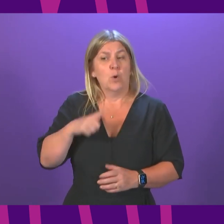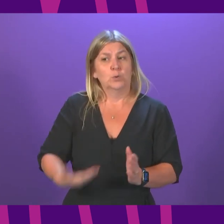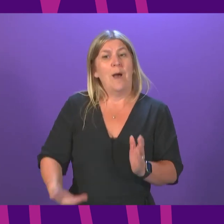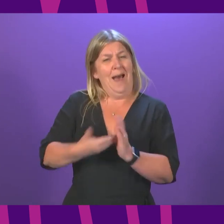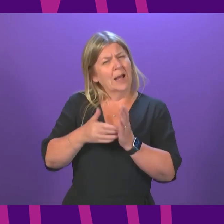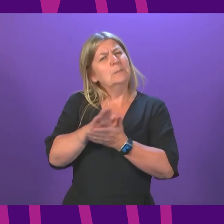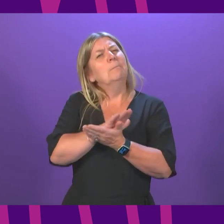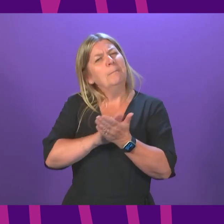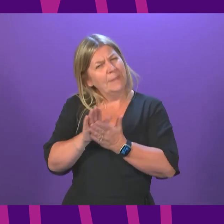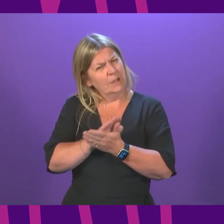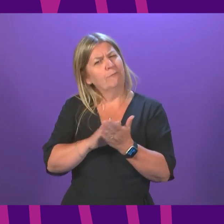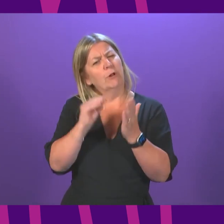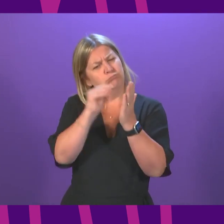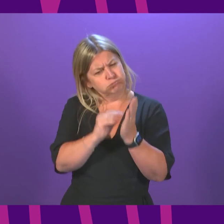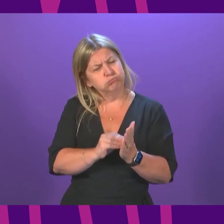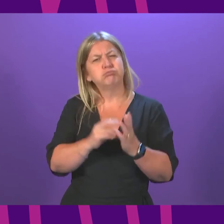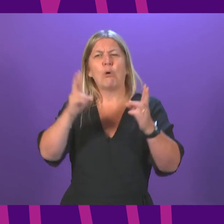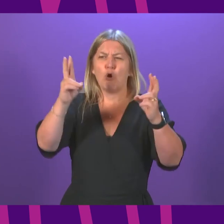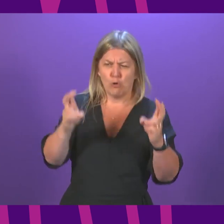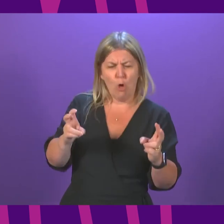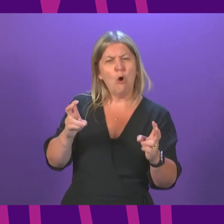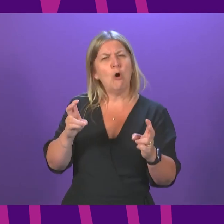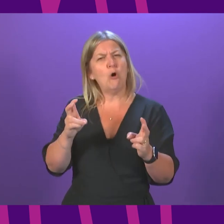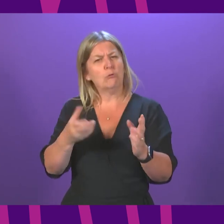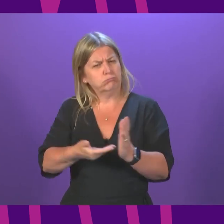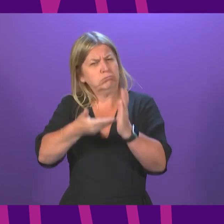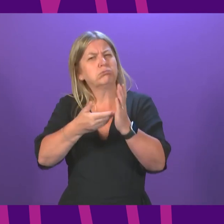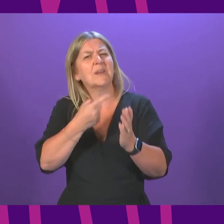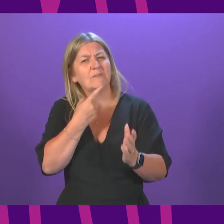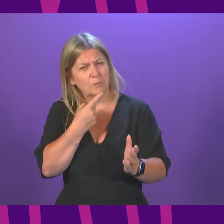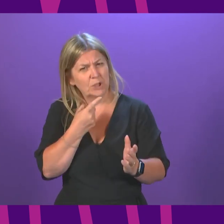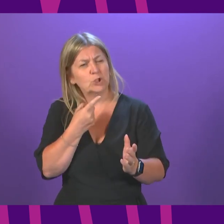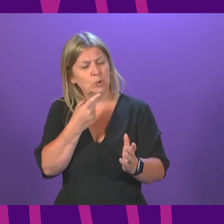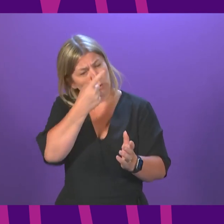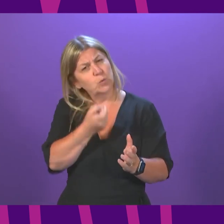campaigns such as at the Caley in Springburn, trade unions are essential to ensuring that